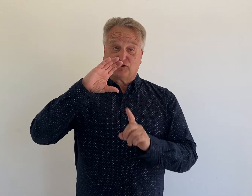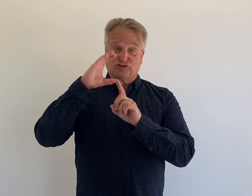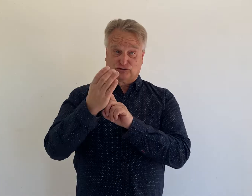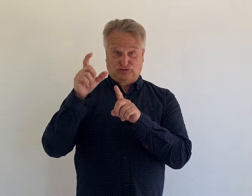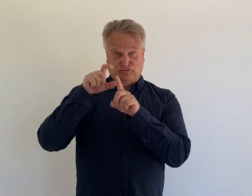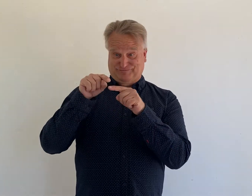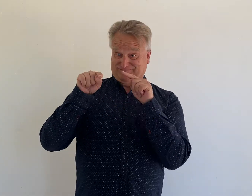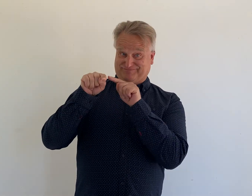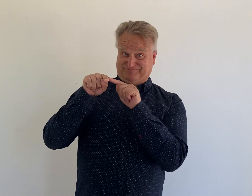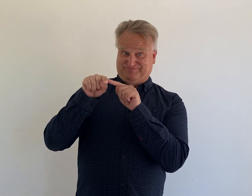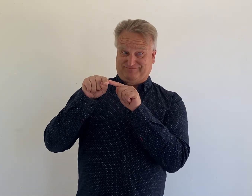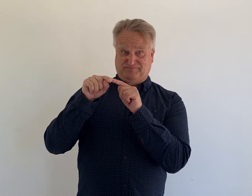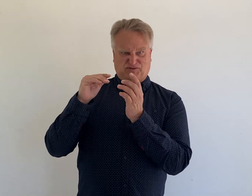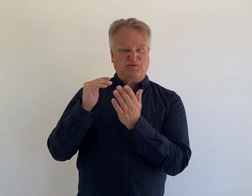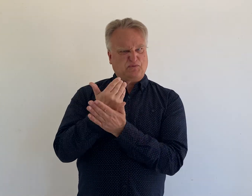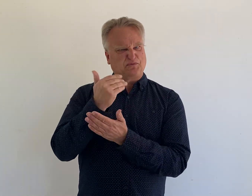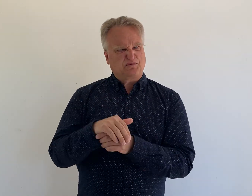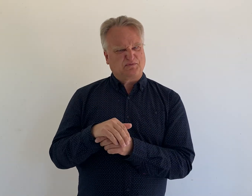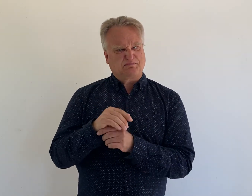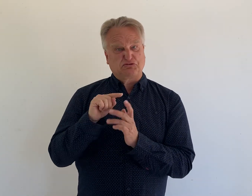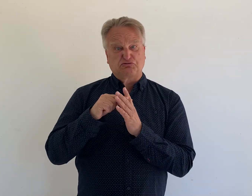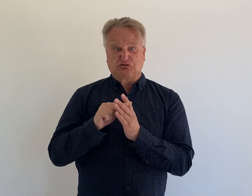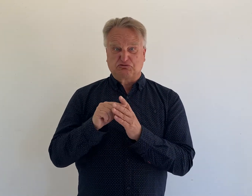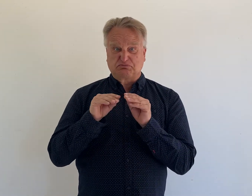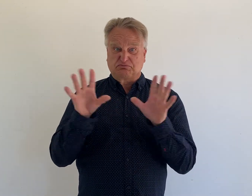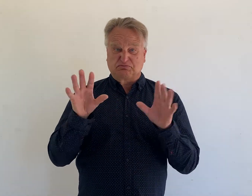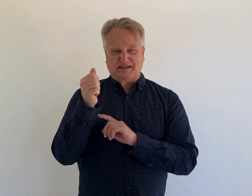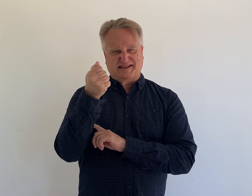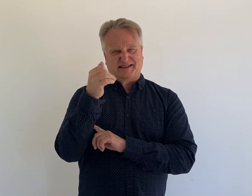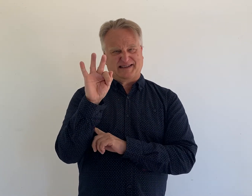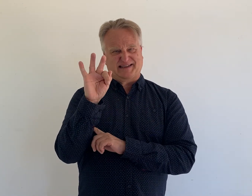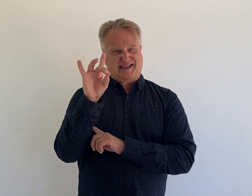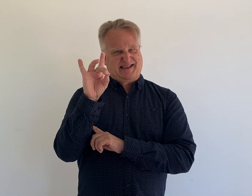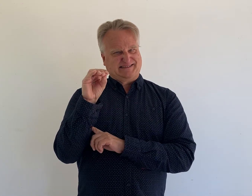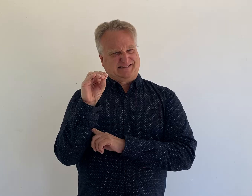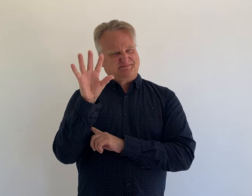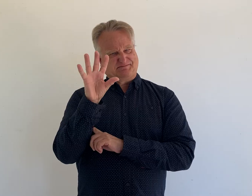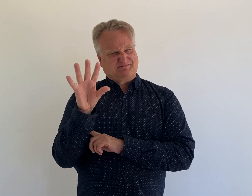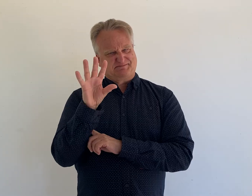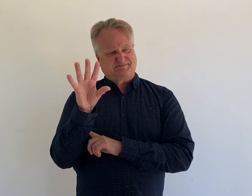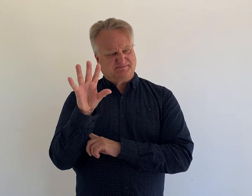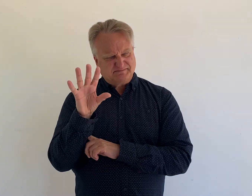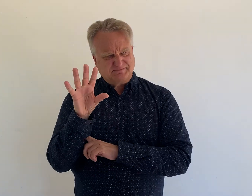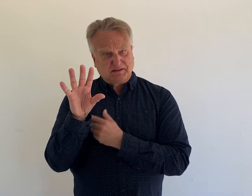The term “Deaf culture” is relatively new as it did not emerge until the 1980s.